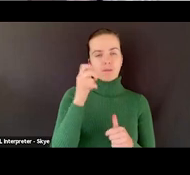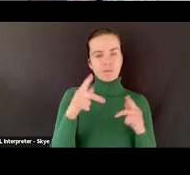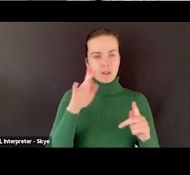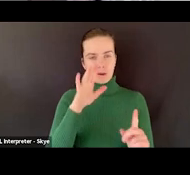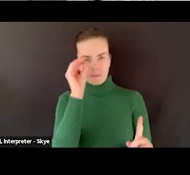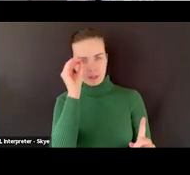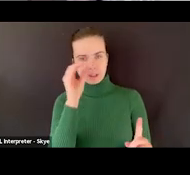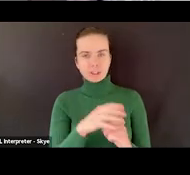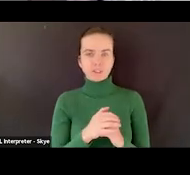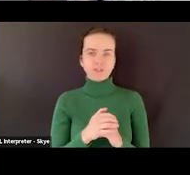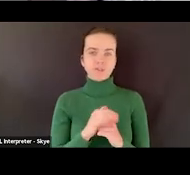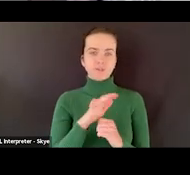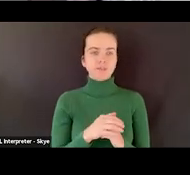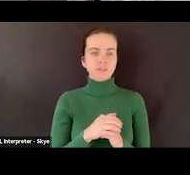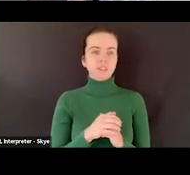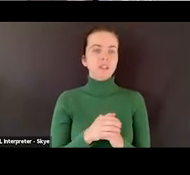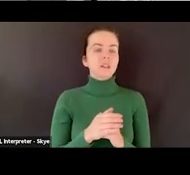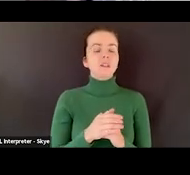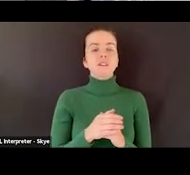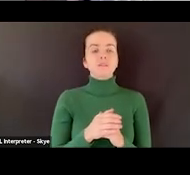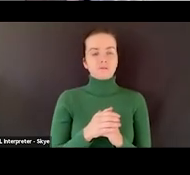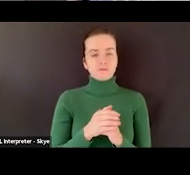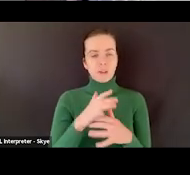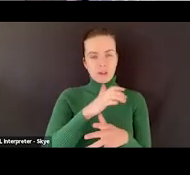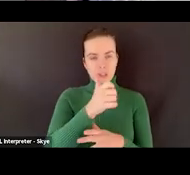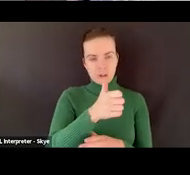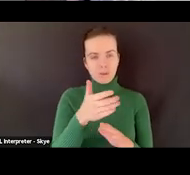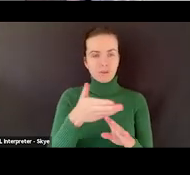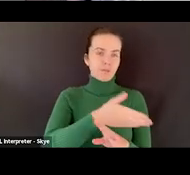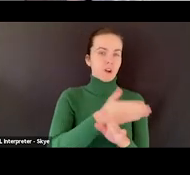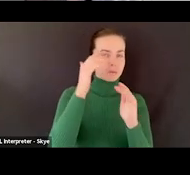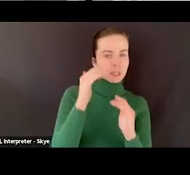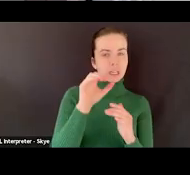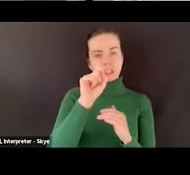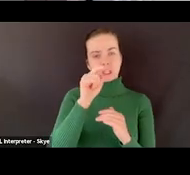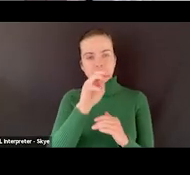stigma, or discrimination. They said that your health comes first before anything else,